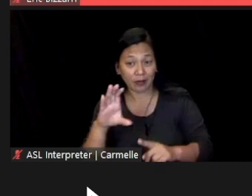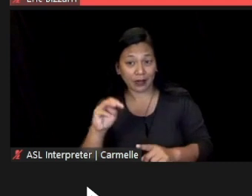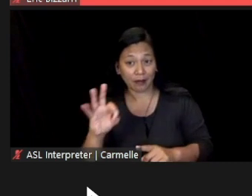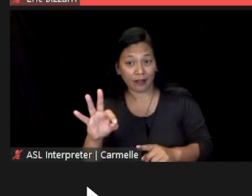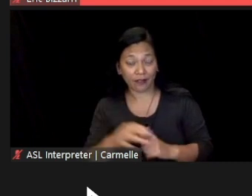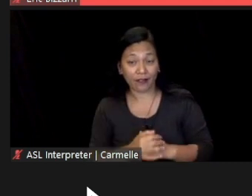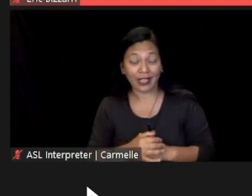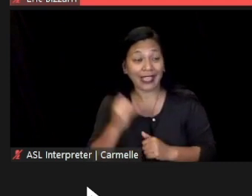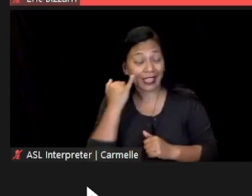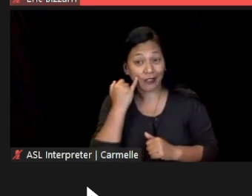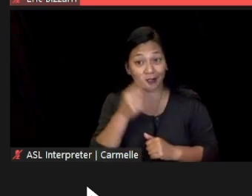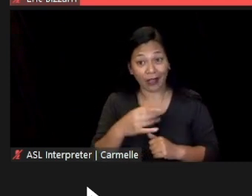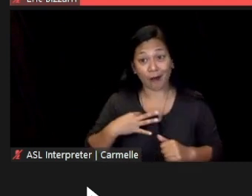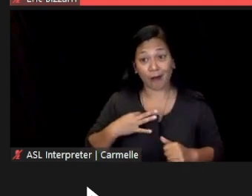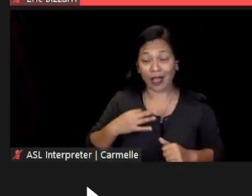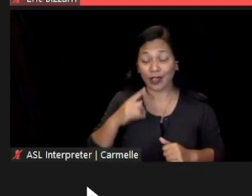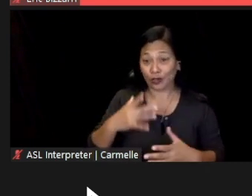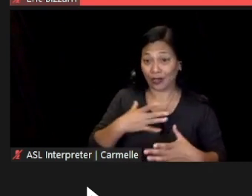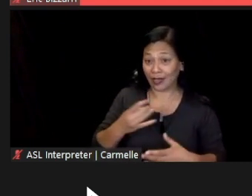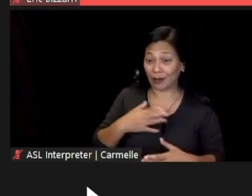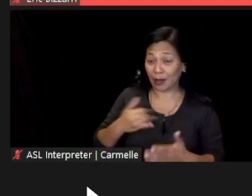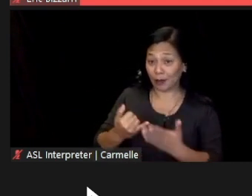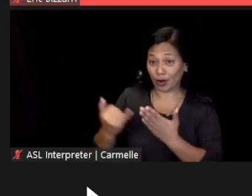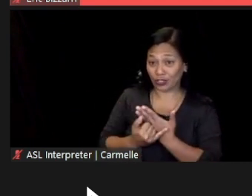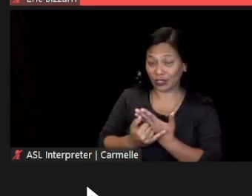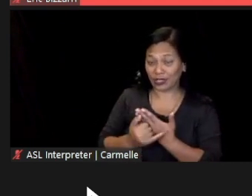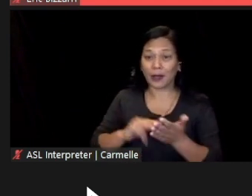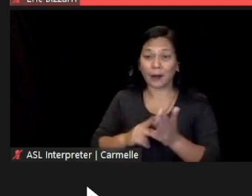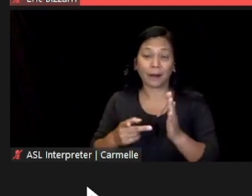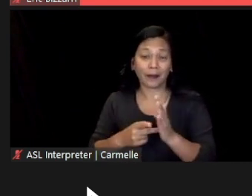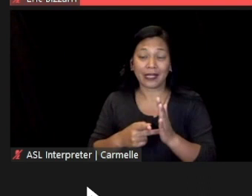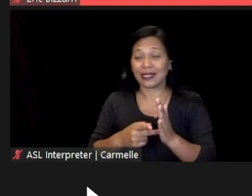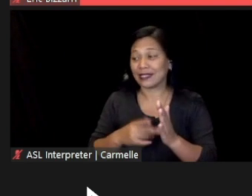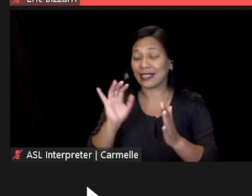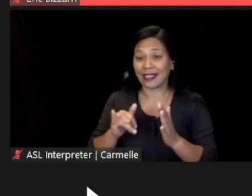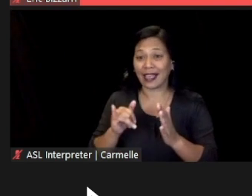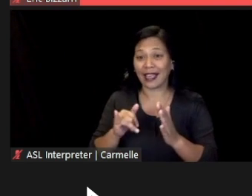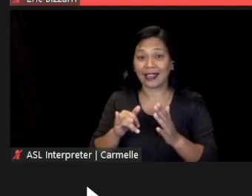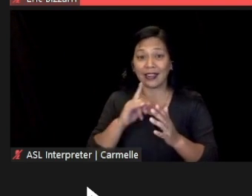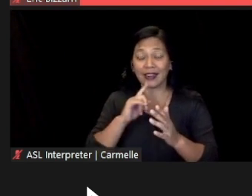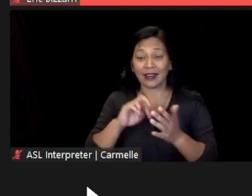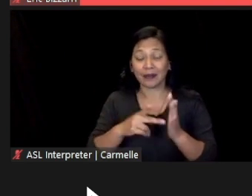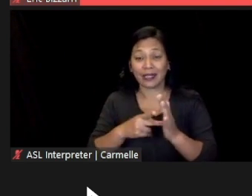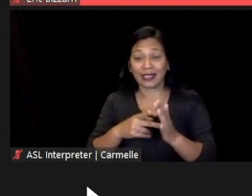If I apply and you like my product, you effectively unlock that envelope that the CBC has.